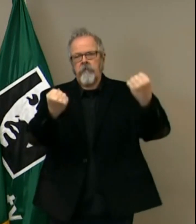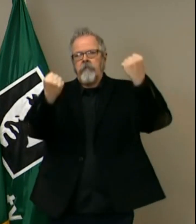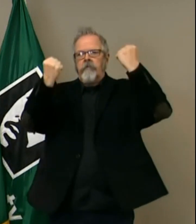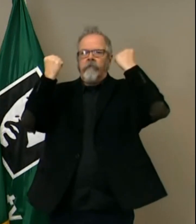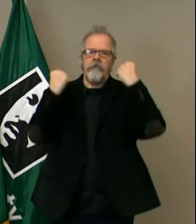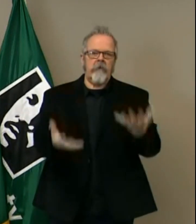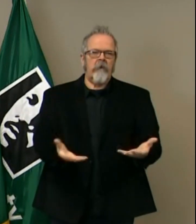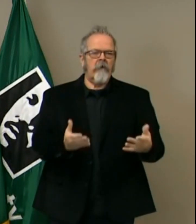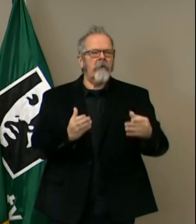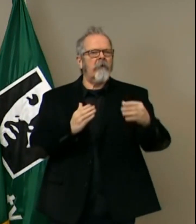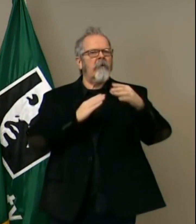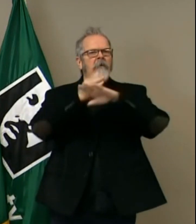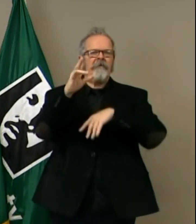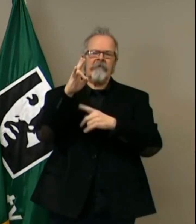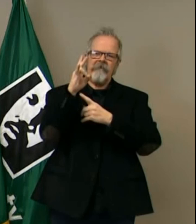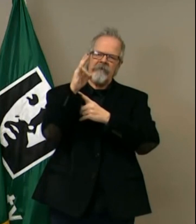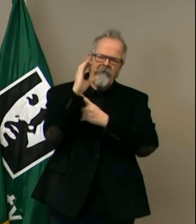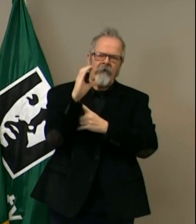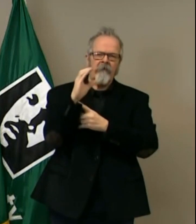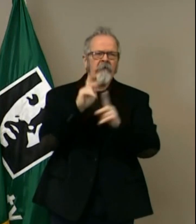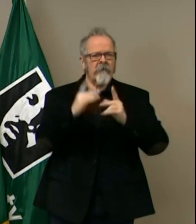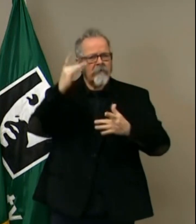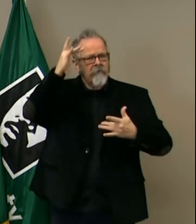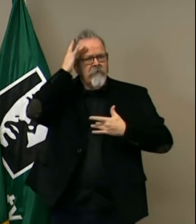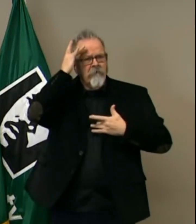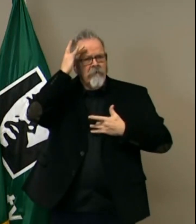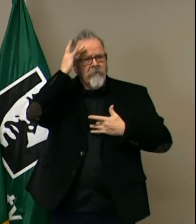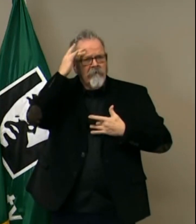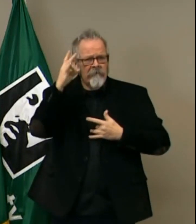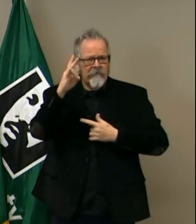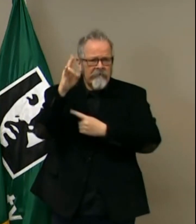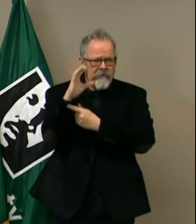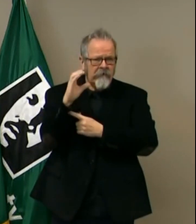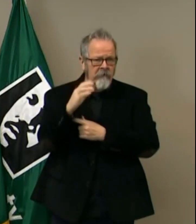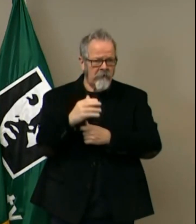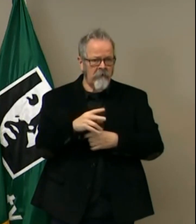Virginia essentially has none so I believe the president will change that